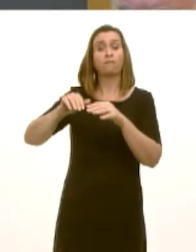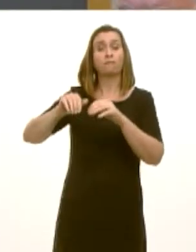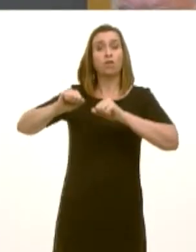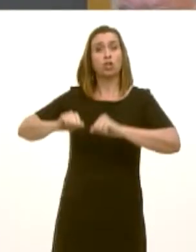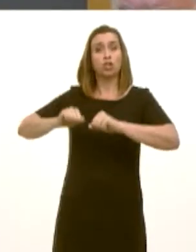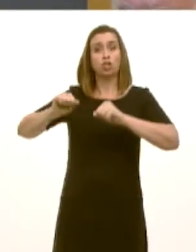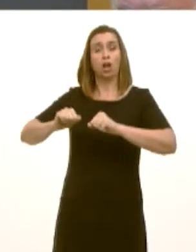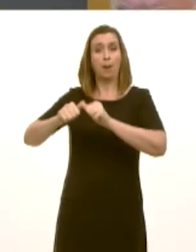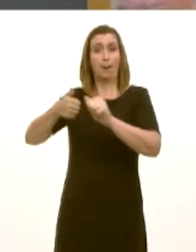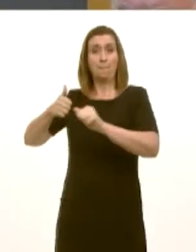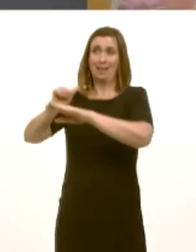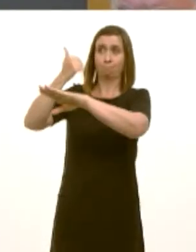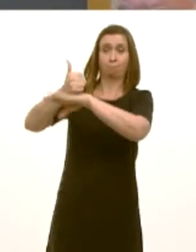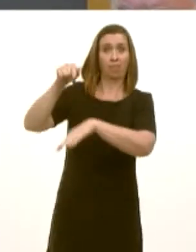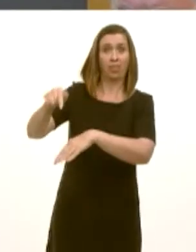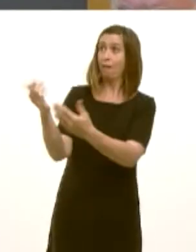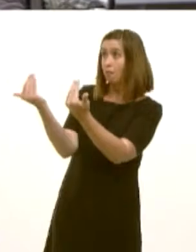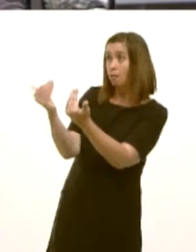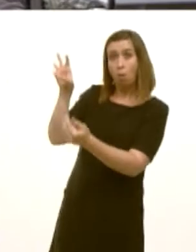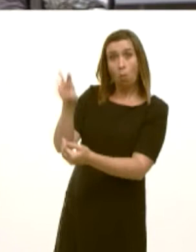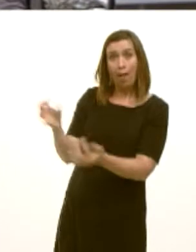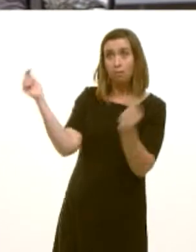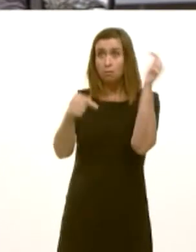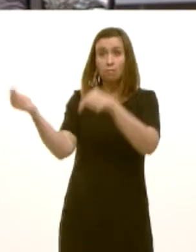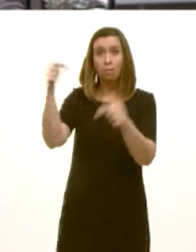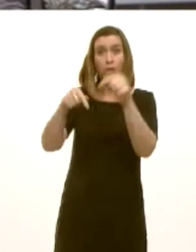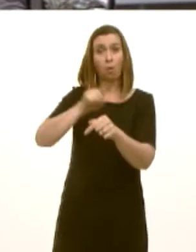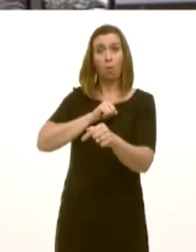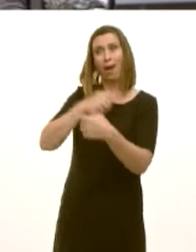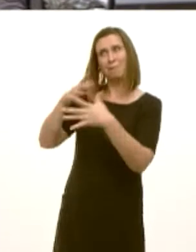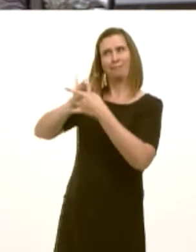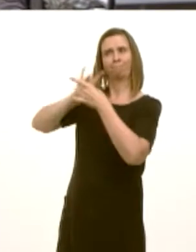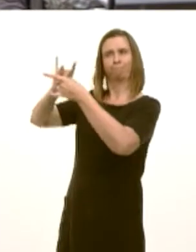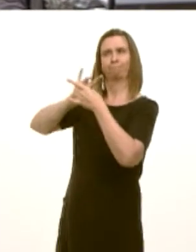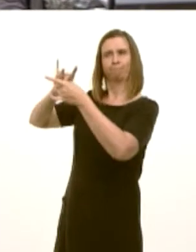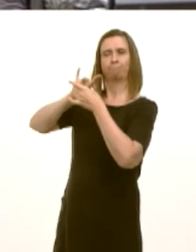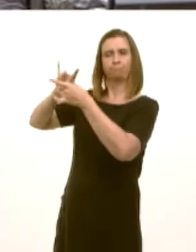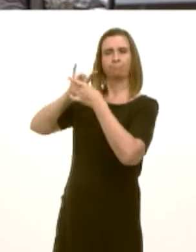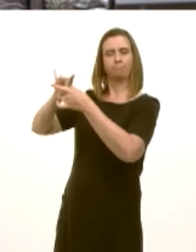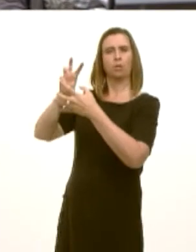Theyíve come into Wales because of the work that theyíve been doing in collaboration with the Welsh Government.